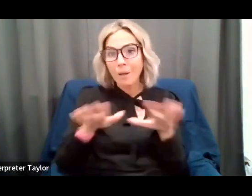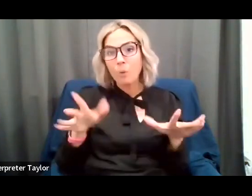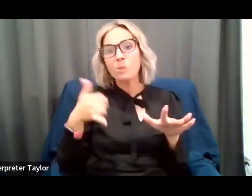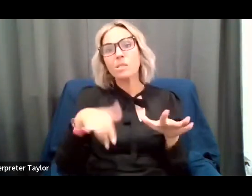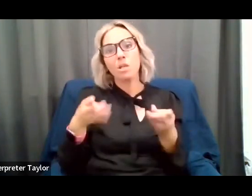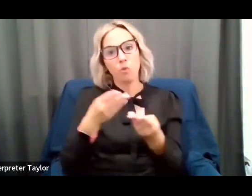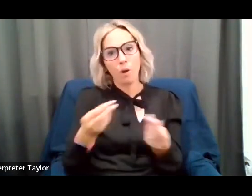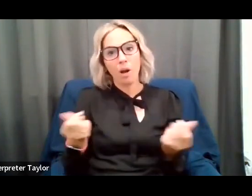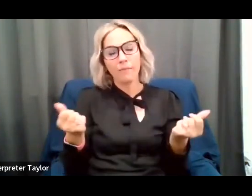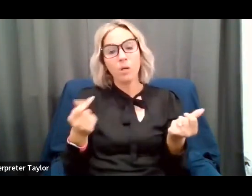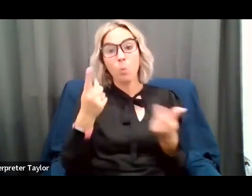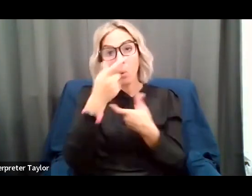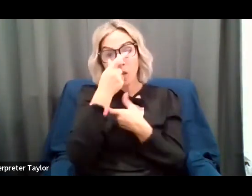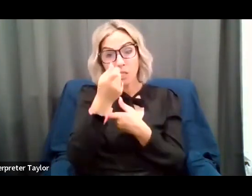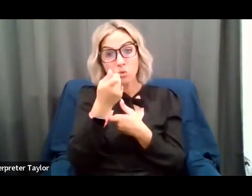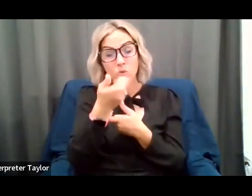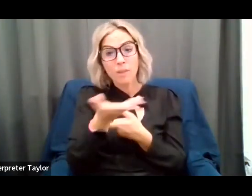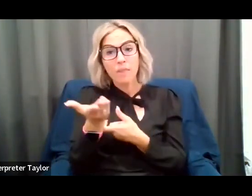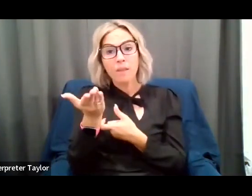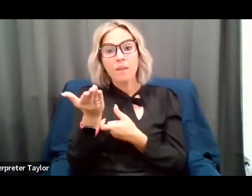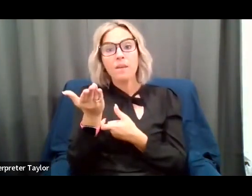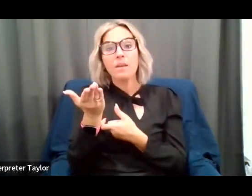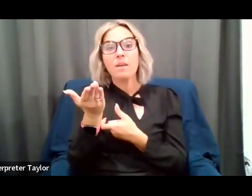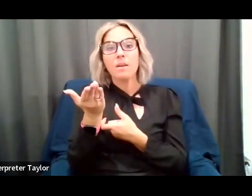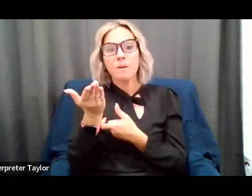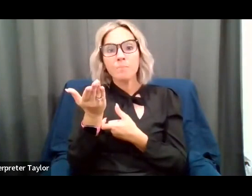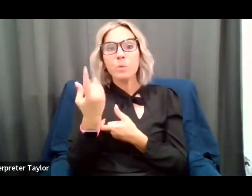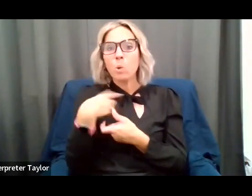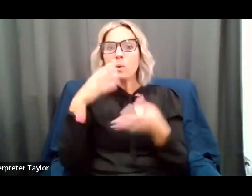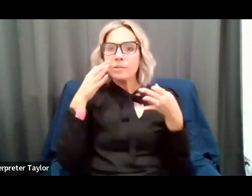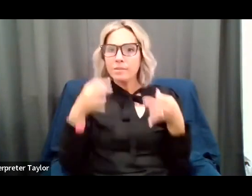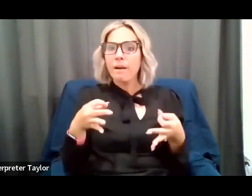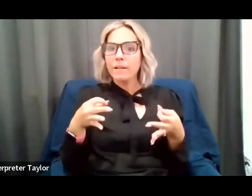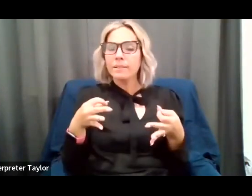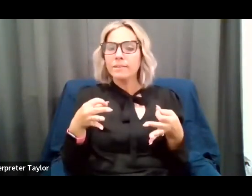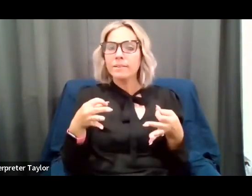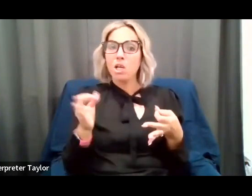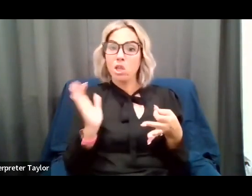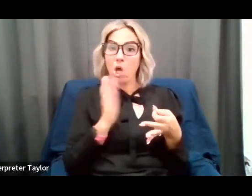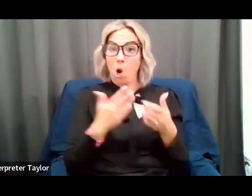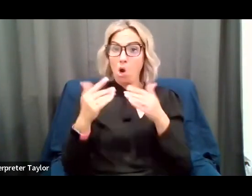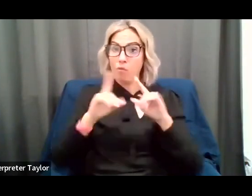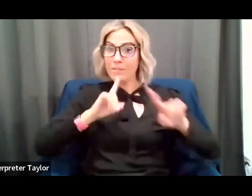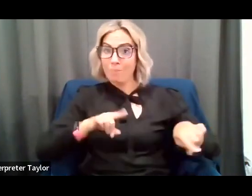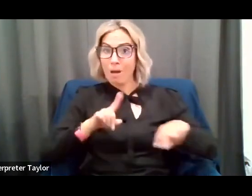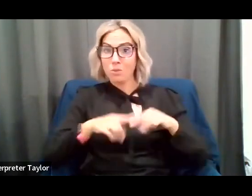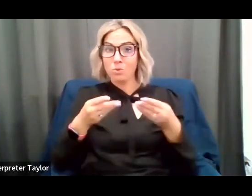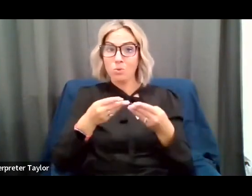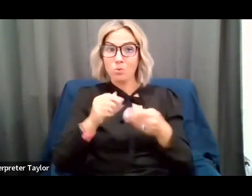One interesting fact is that we decided that our response to the pandemic would be that we